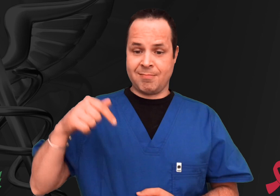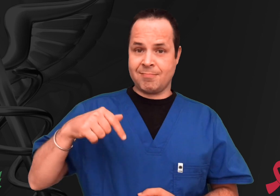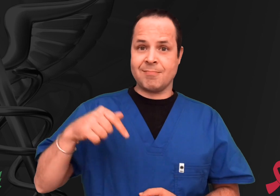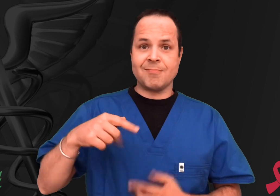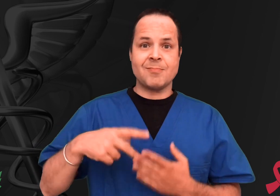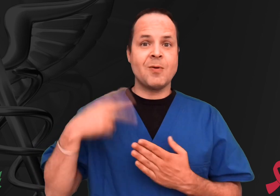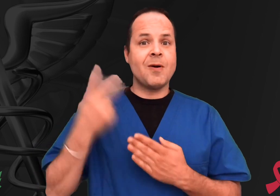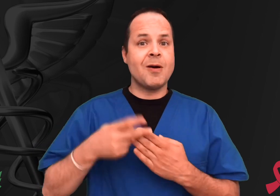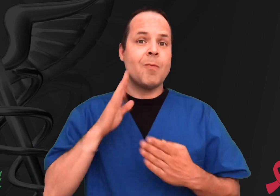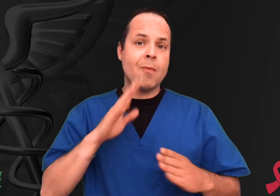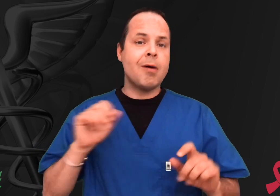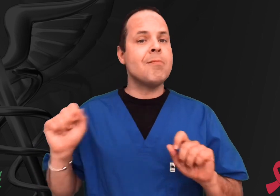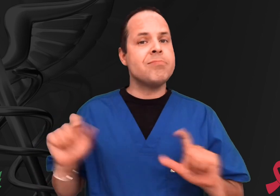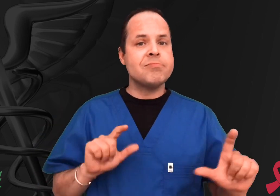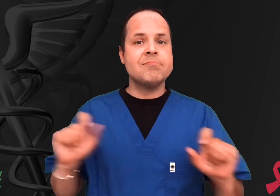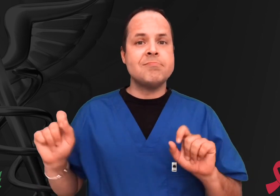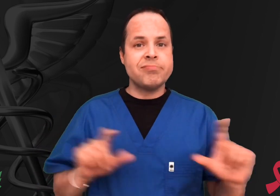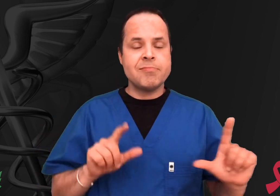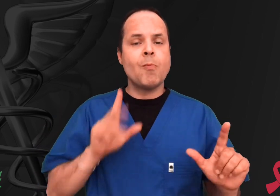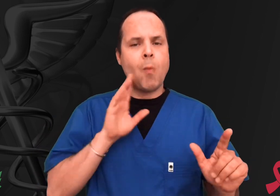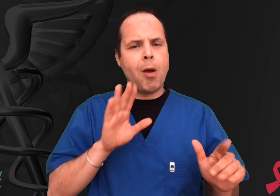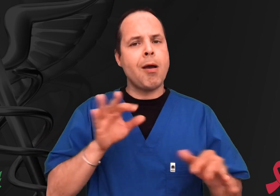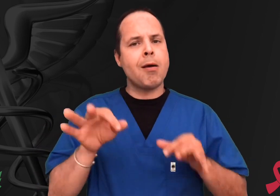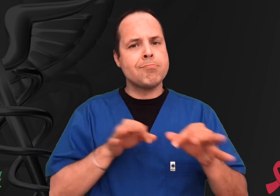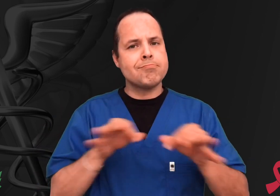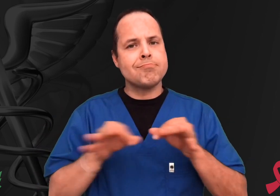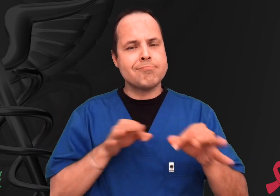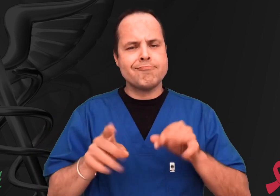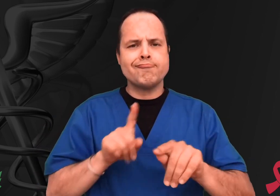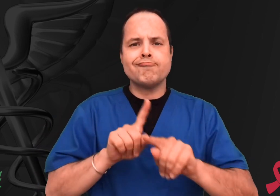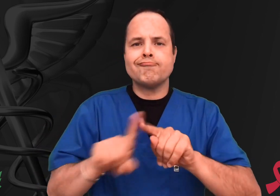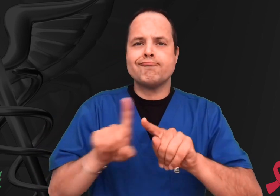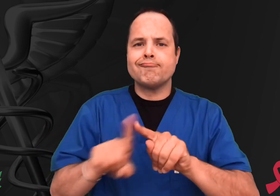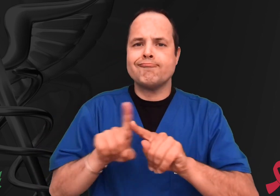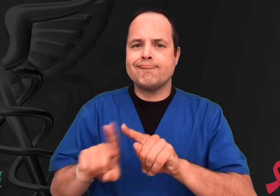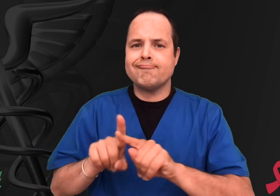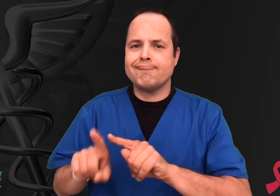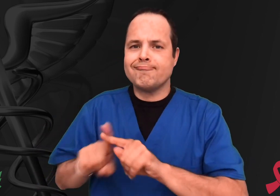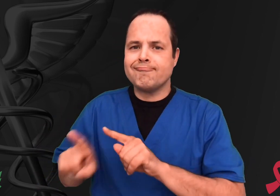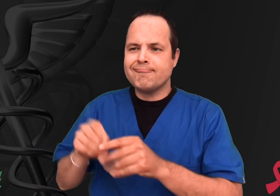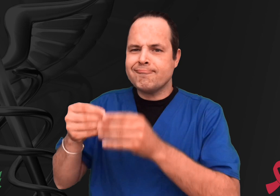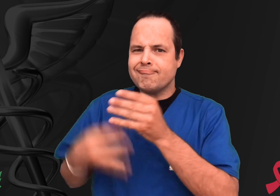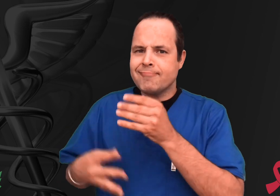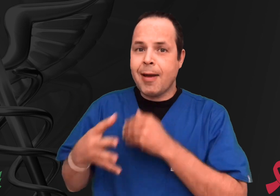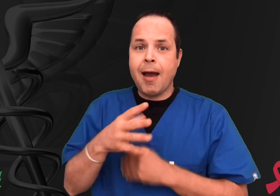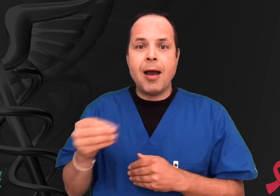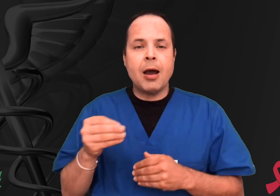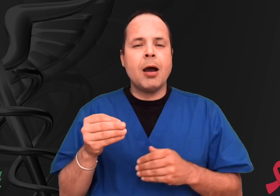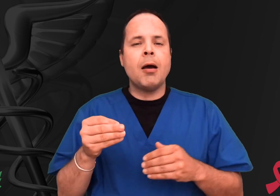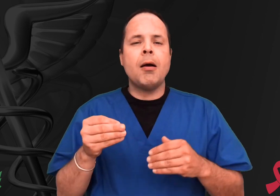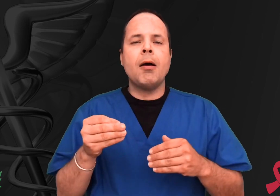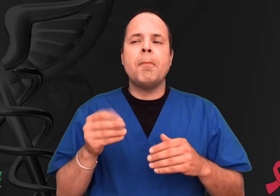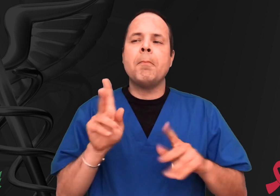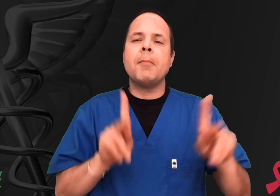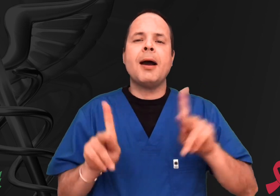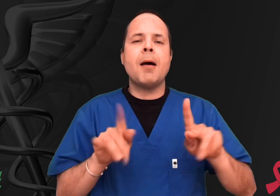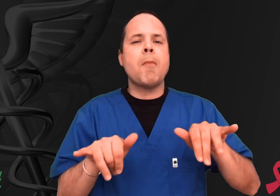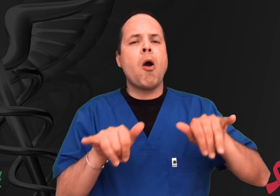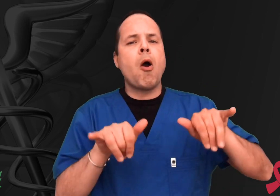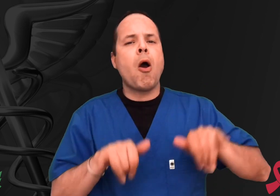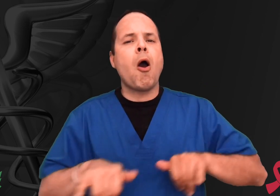This program will release new vlogs from time to time new vlog explaining different kinds of STDs